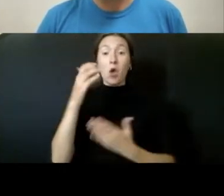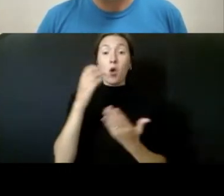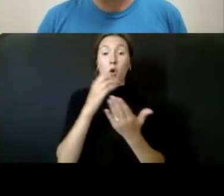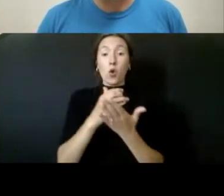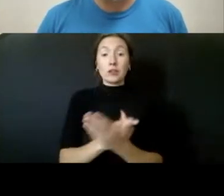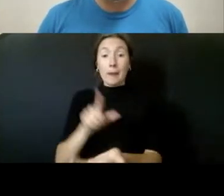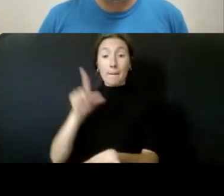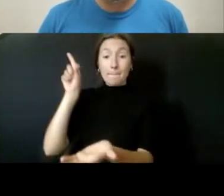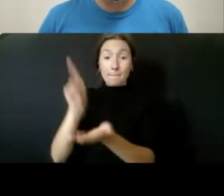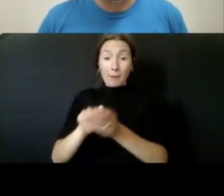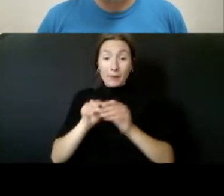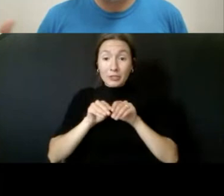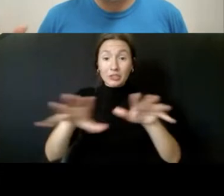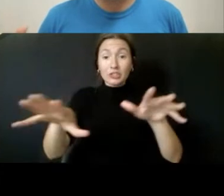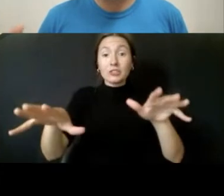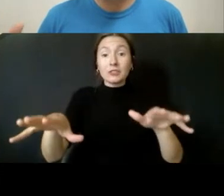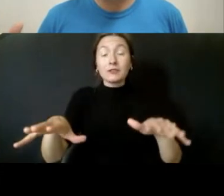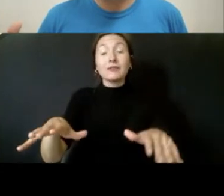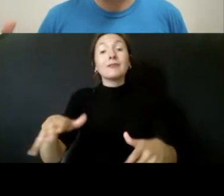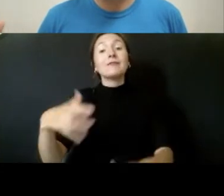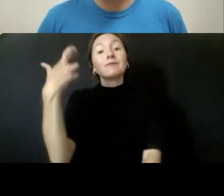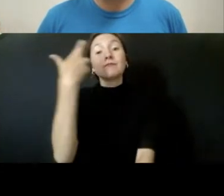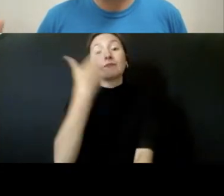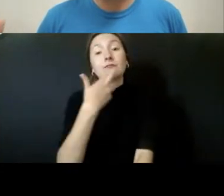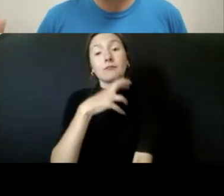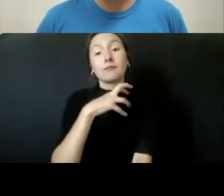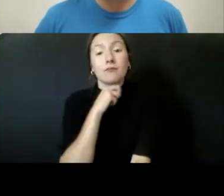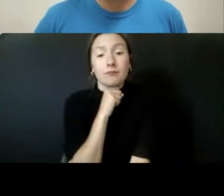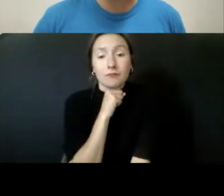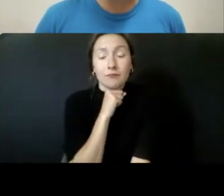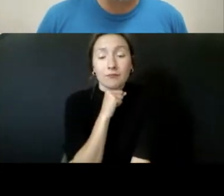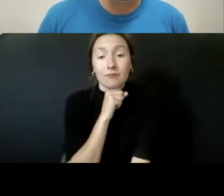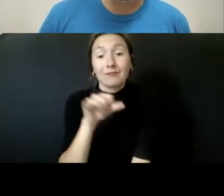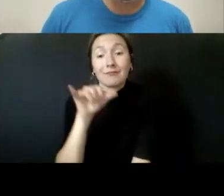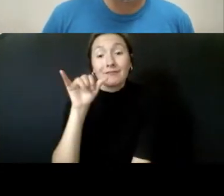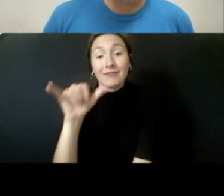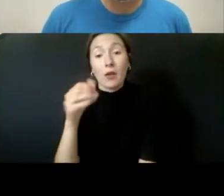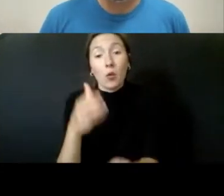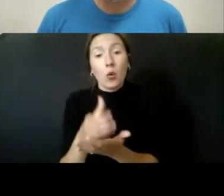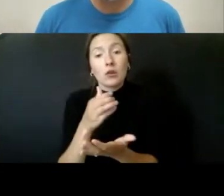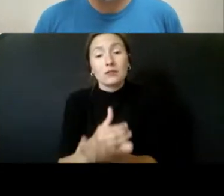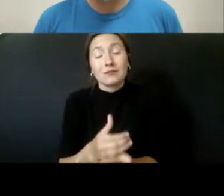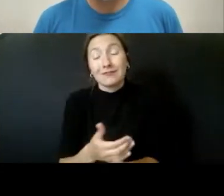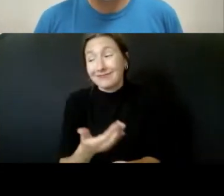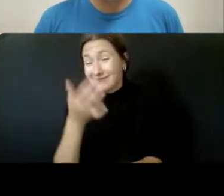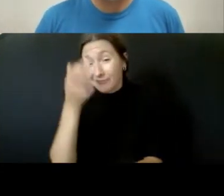to read with anybody that had a contrast issue or low vision and it was a we had a you know